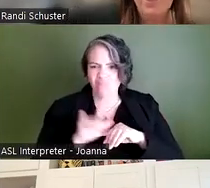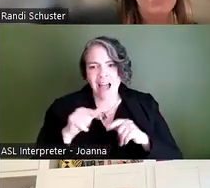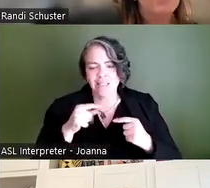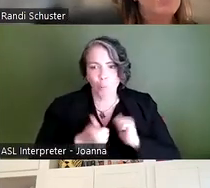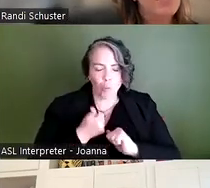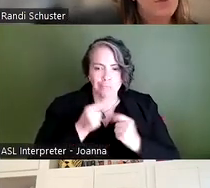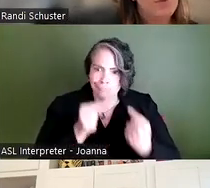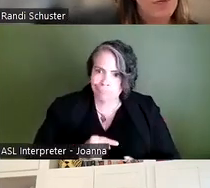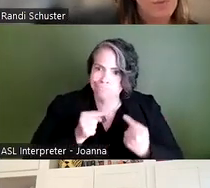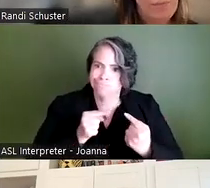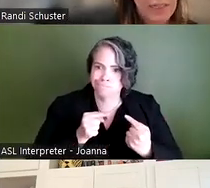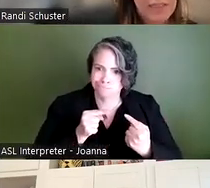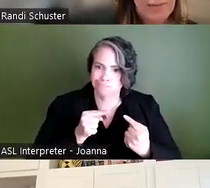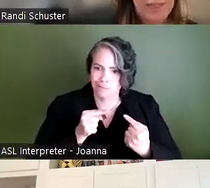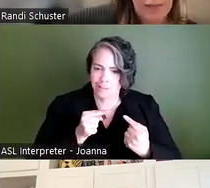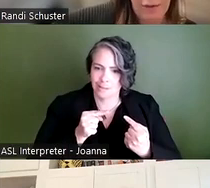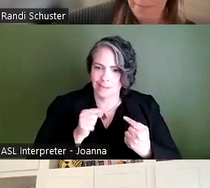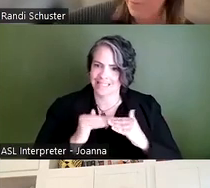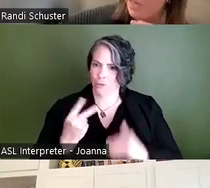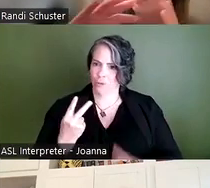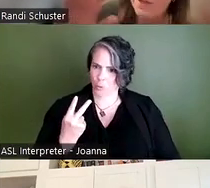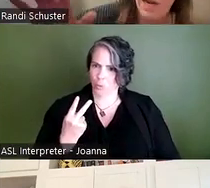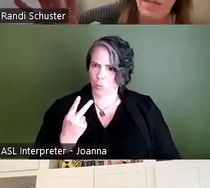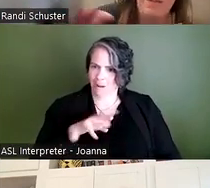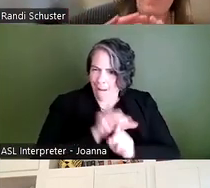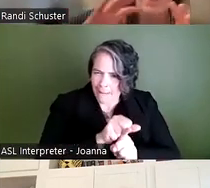to do is just show you in our remaining time together, at a very high level -